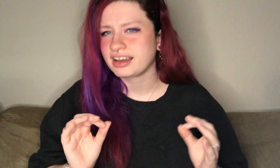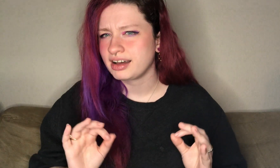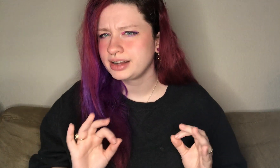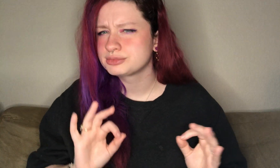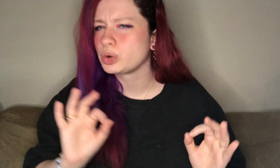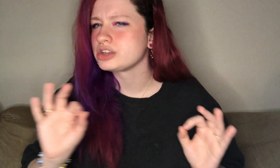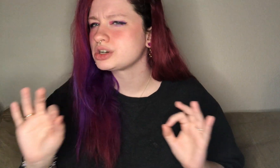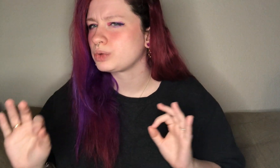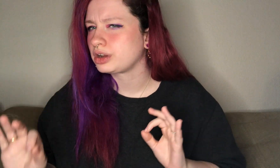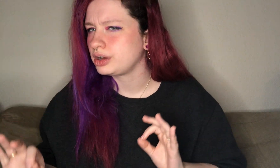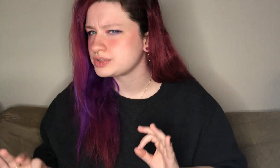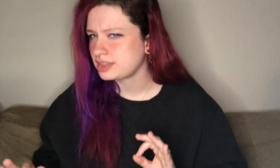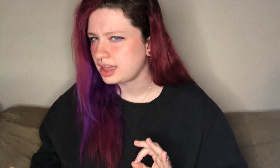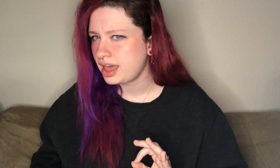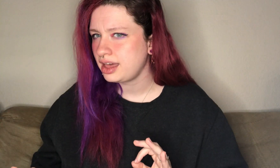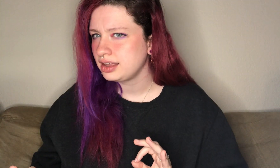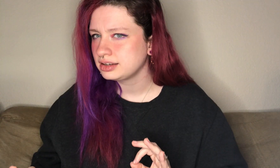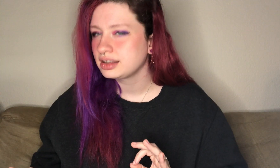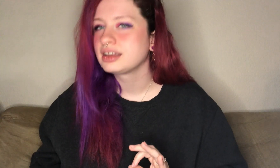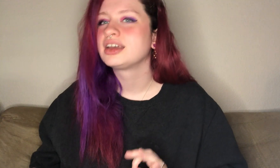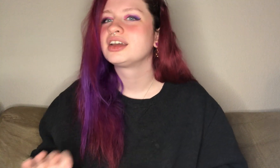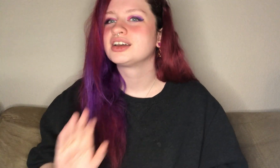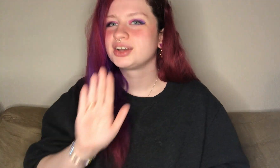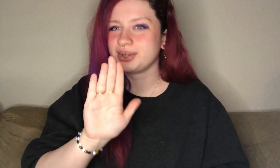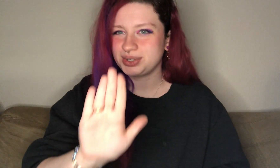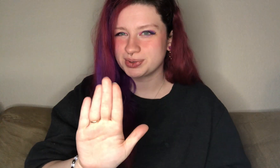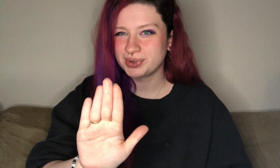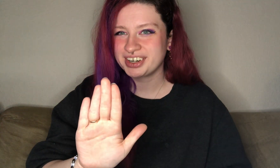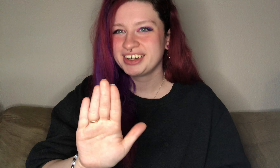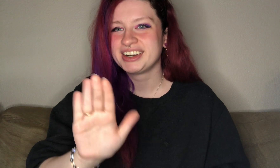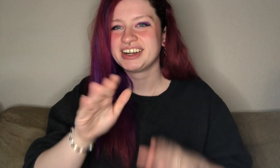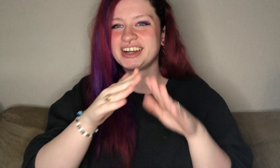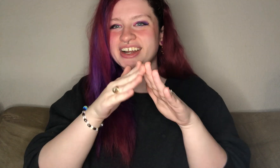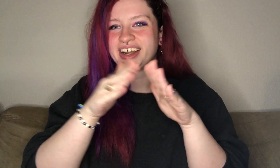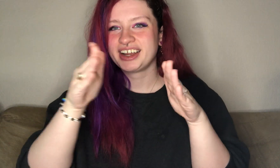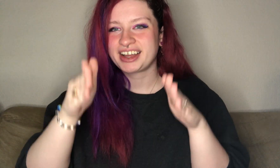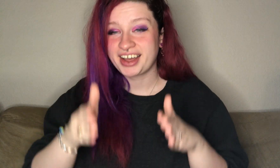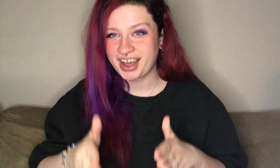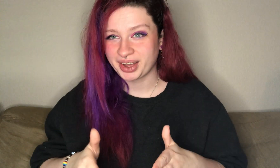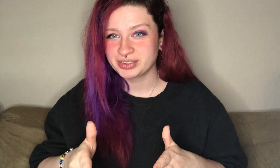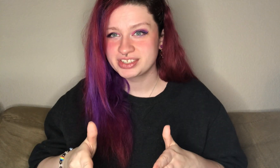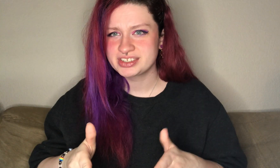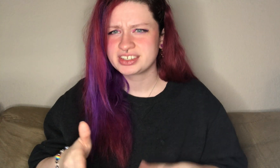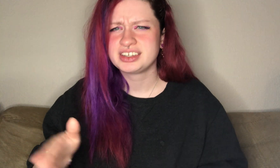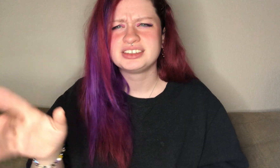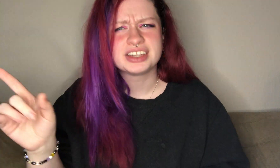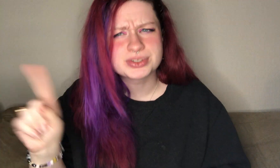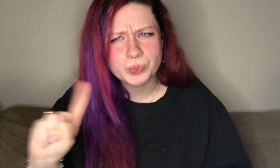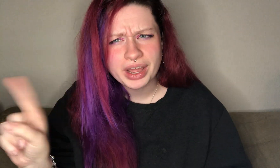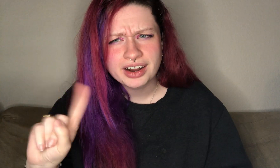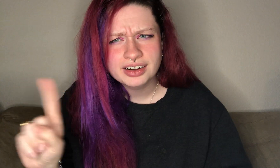on it question word-it goes at the end "your house is where?"